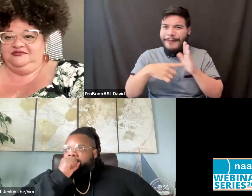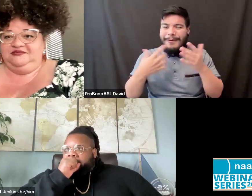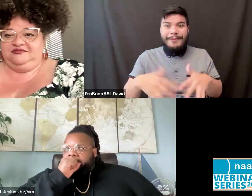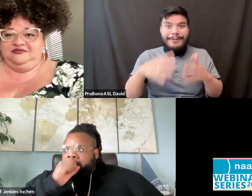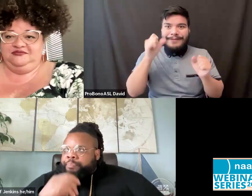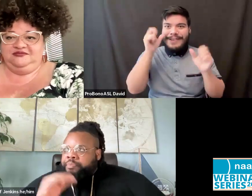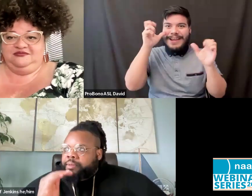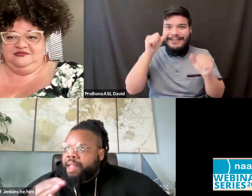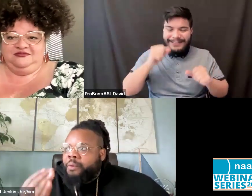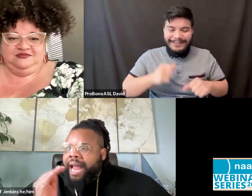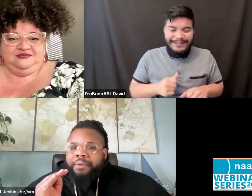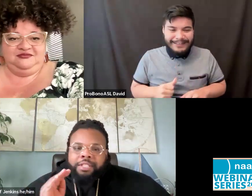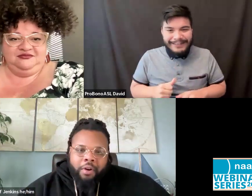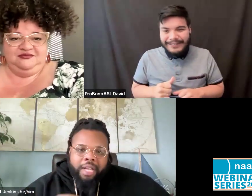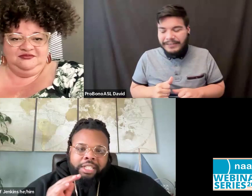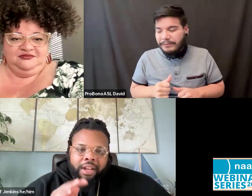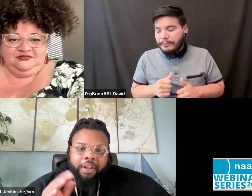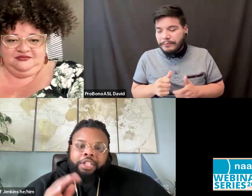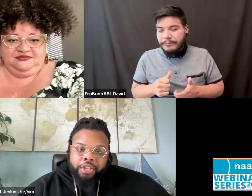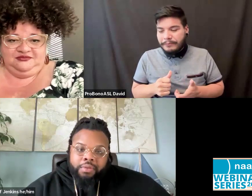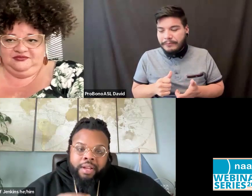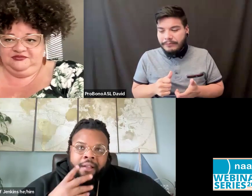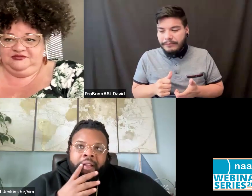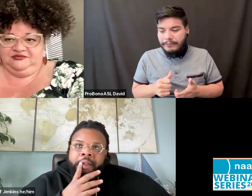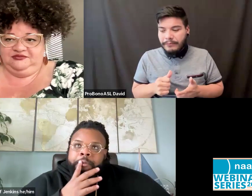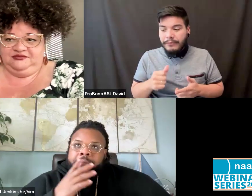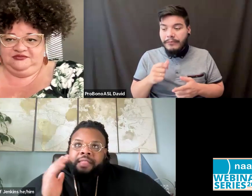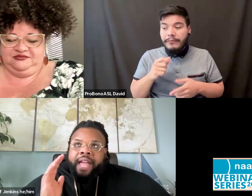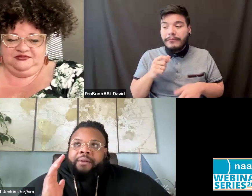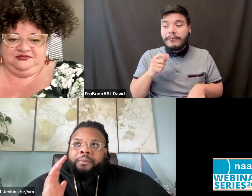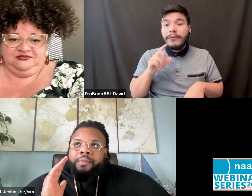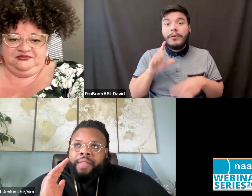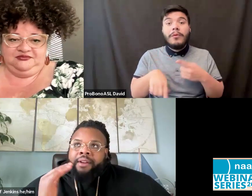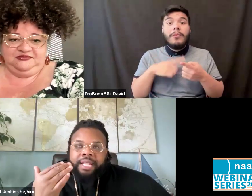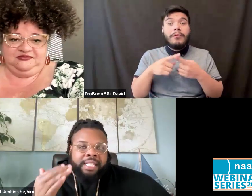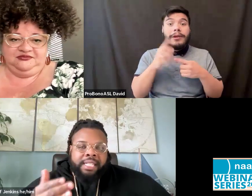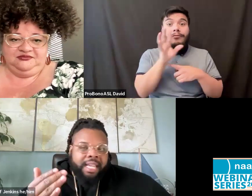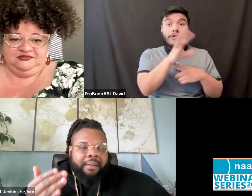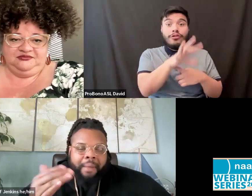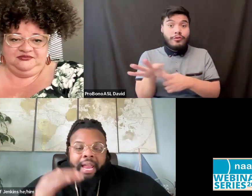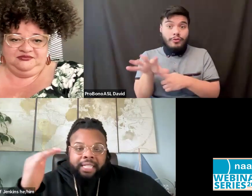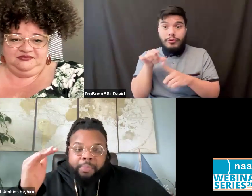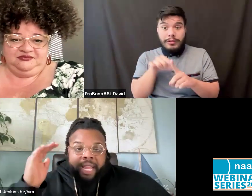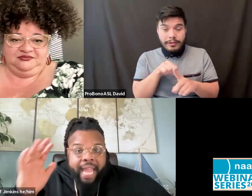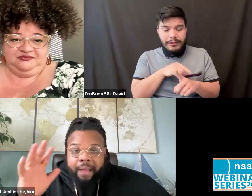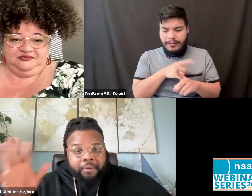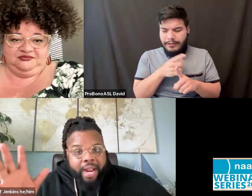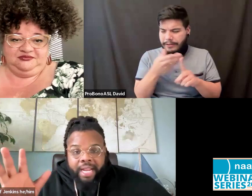But if when I was on shoot they they are this thing about right just being camera ready